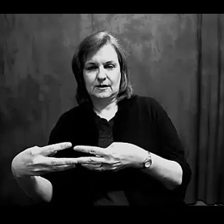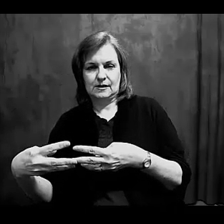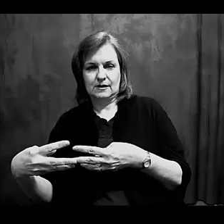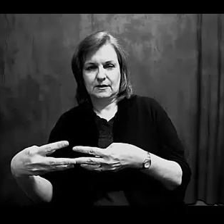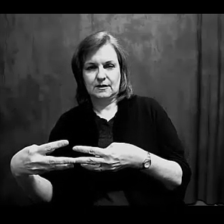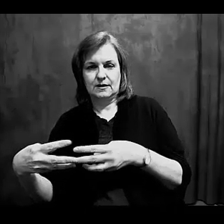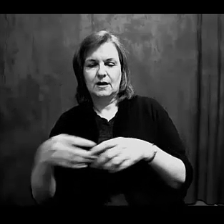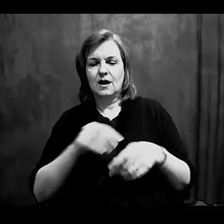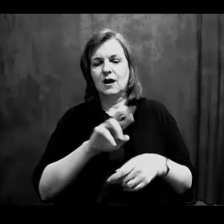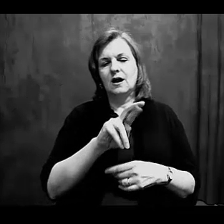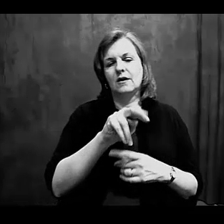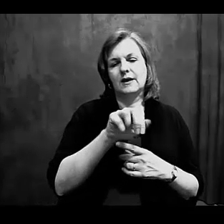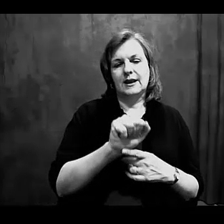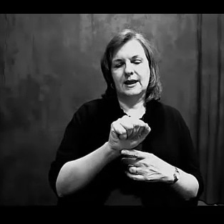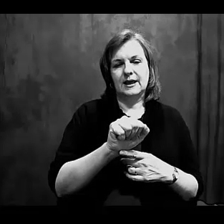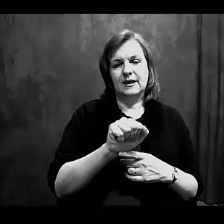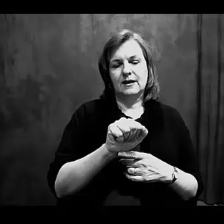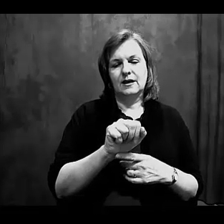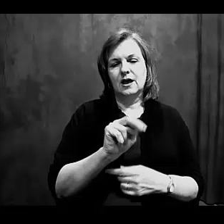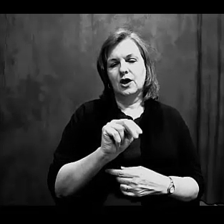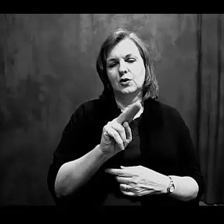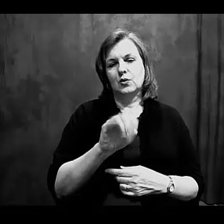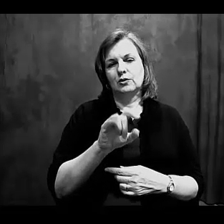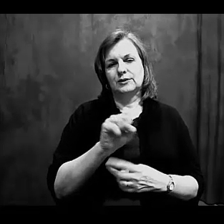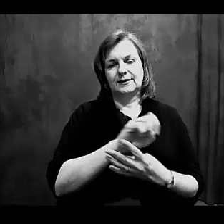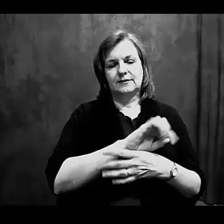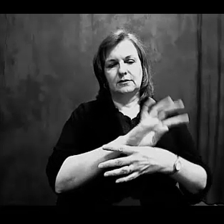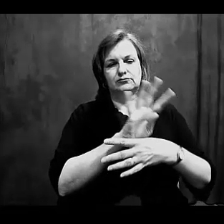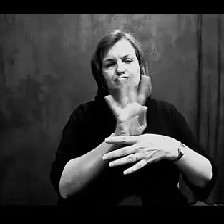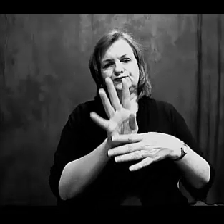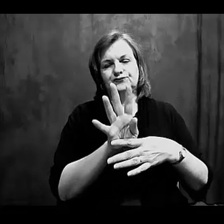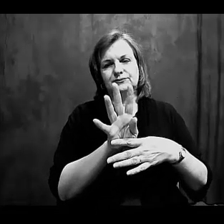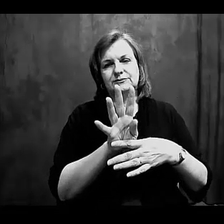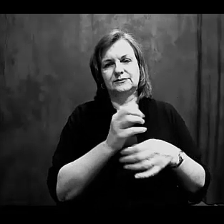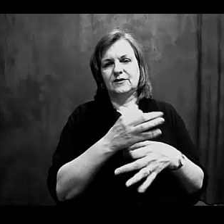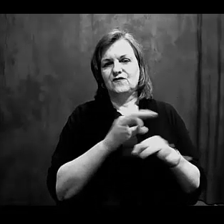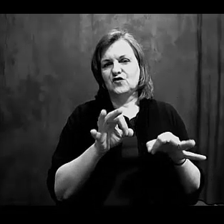and with the RNA of course the nucleotides are free and open this is